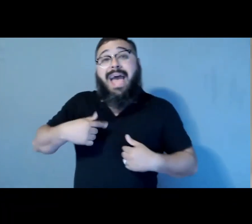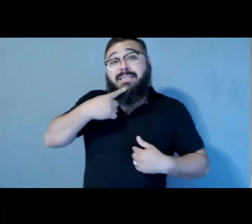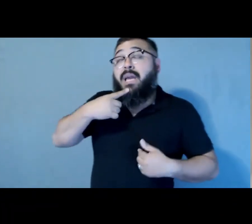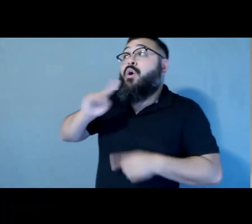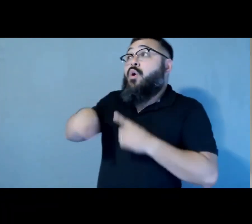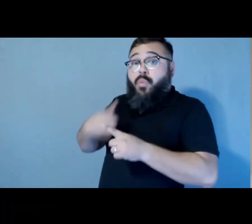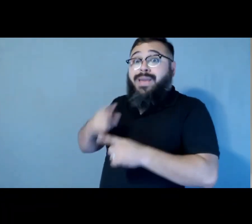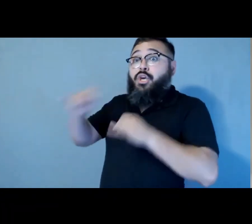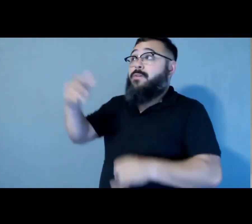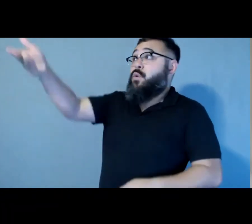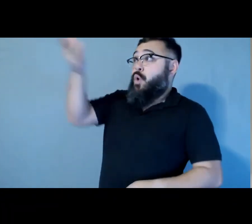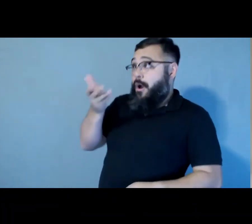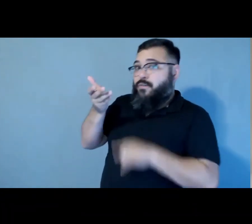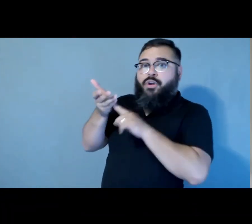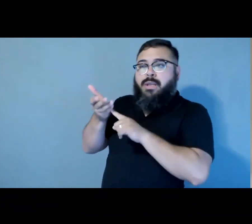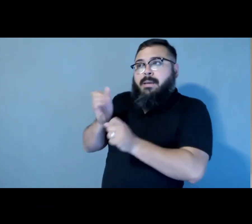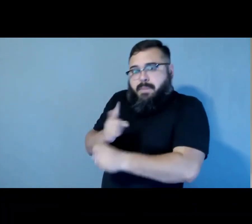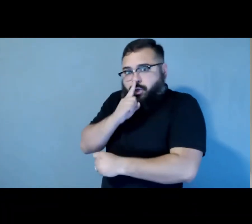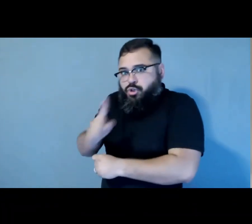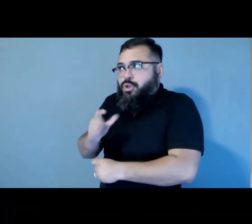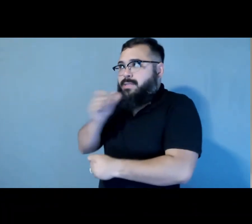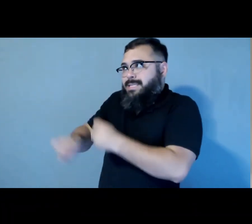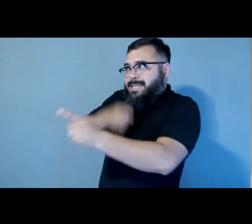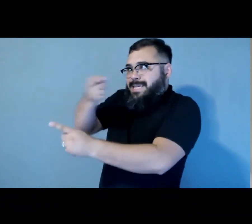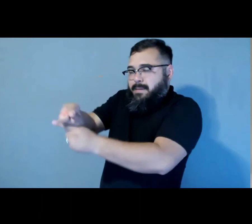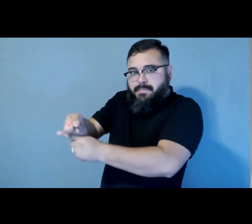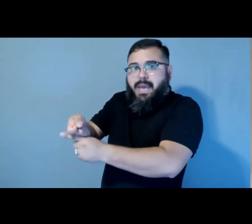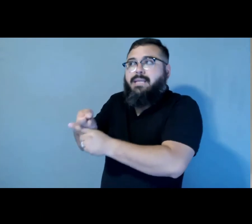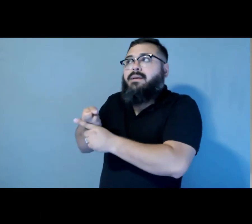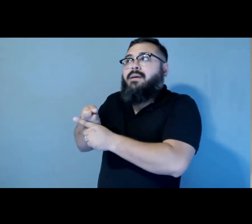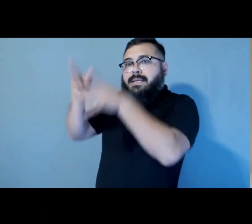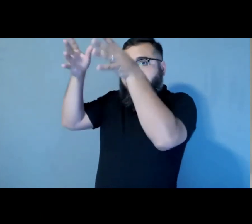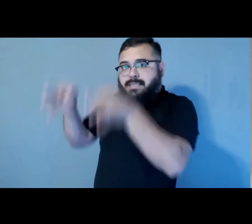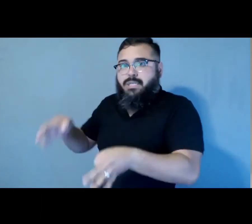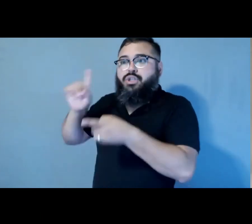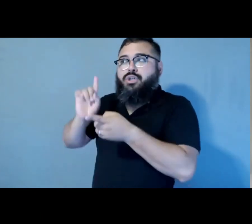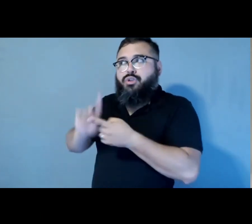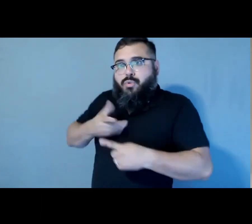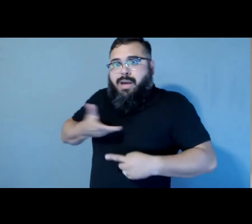to make sure that it doesn't impact a decision about whether or not to grant an interview to begin with,